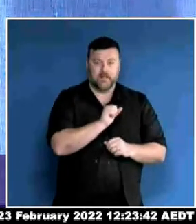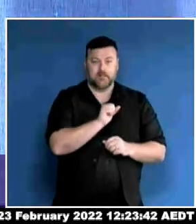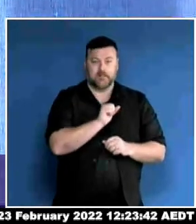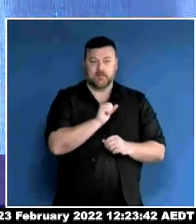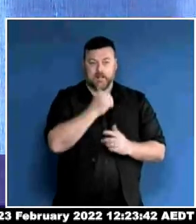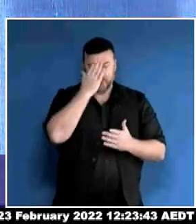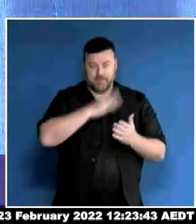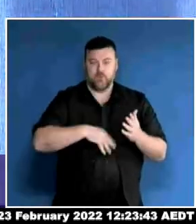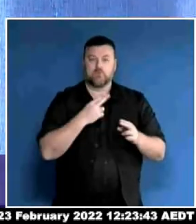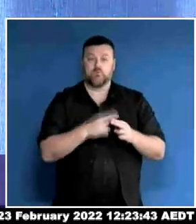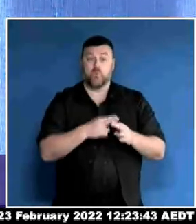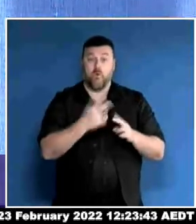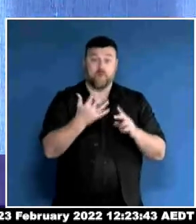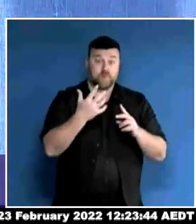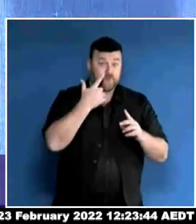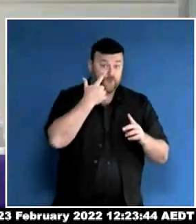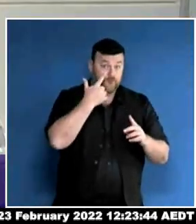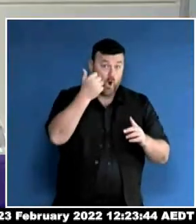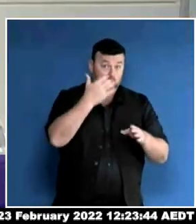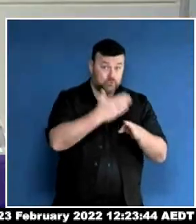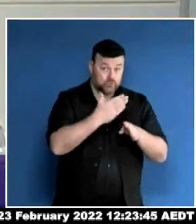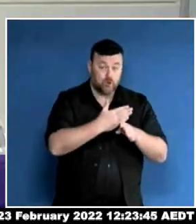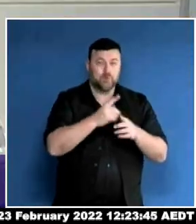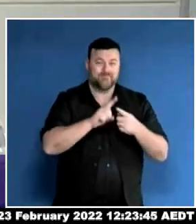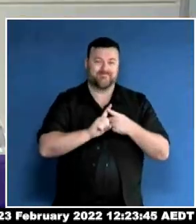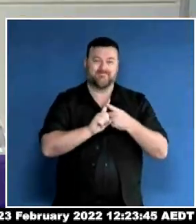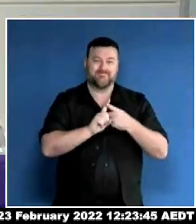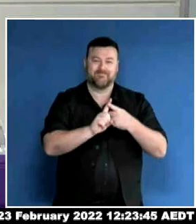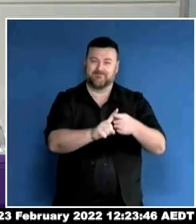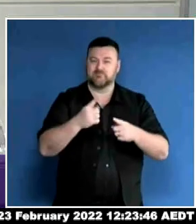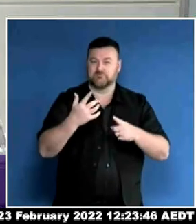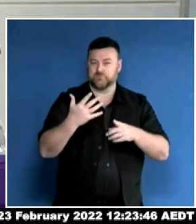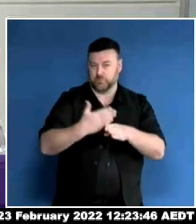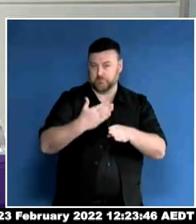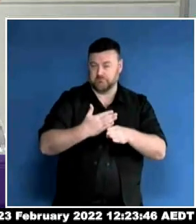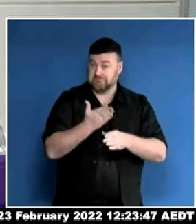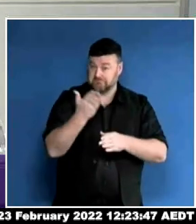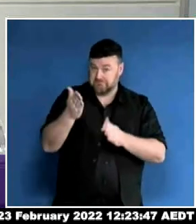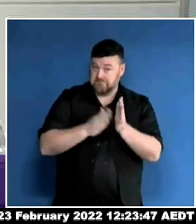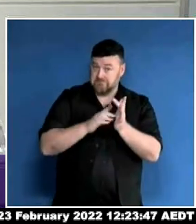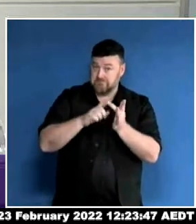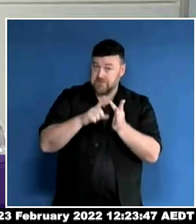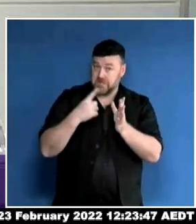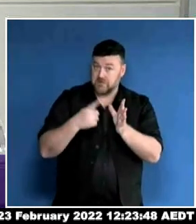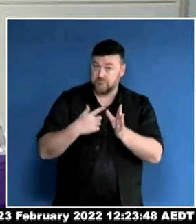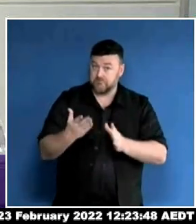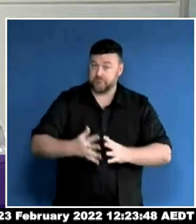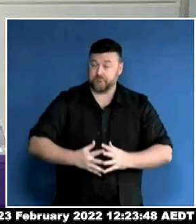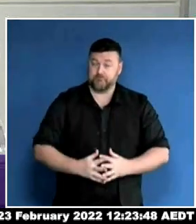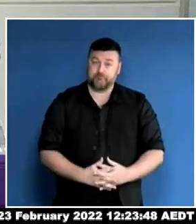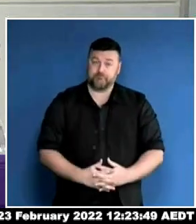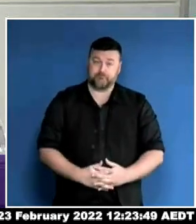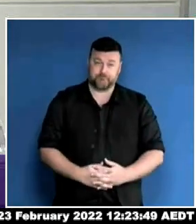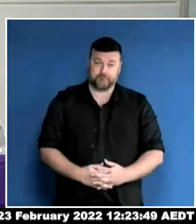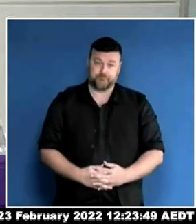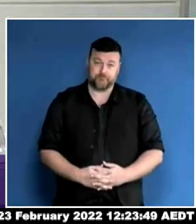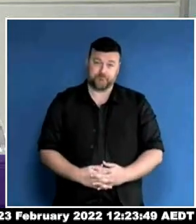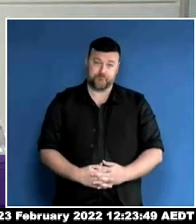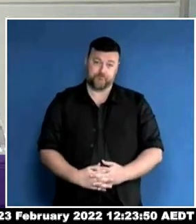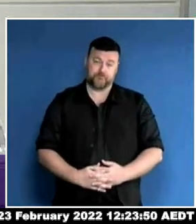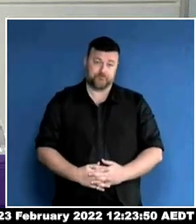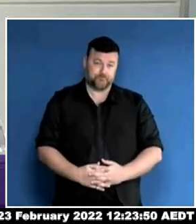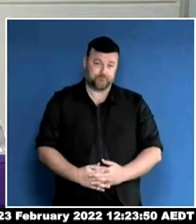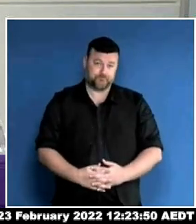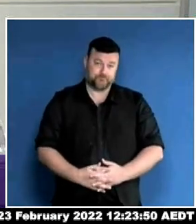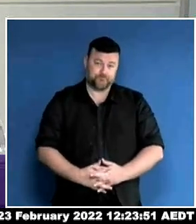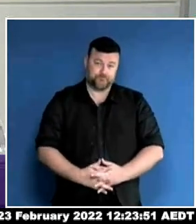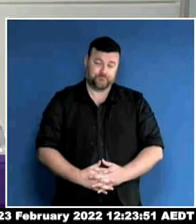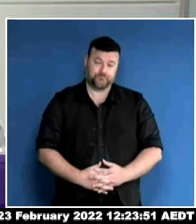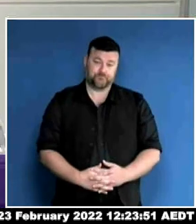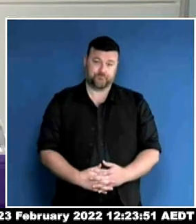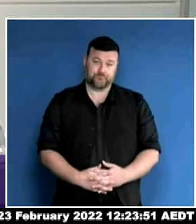You really need to